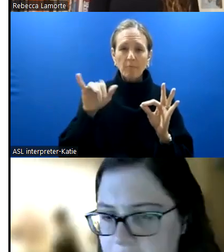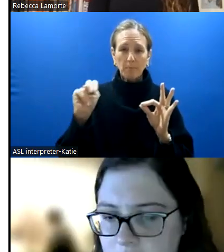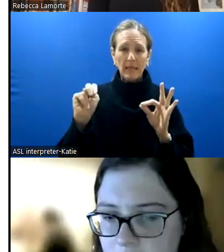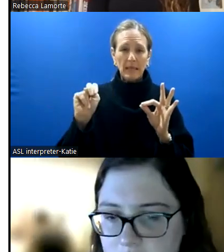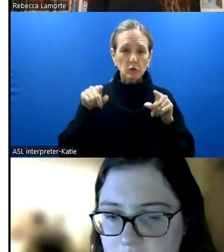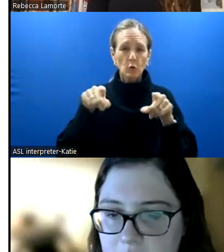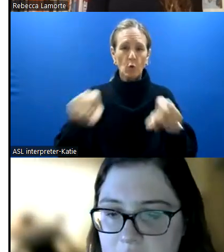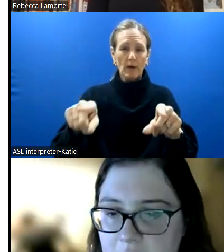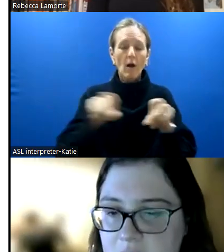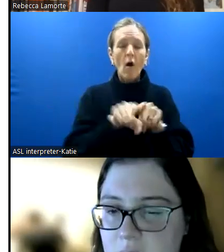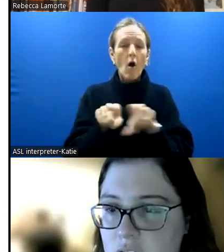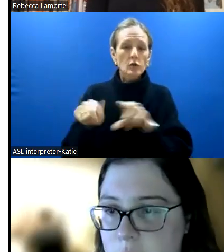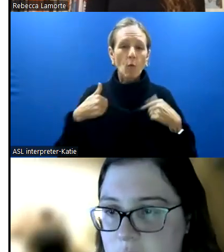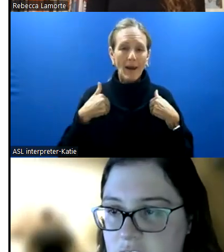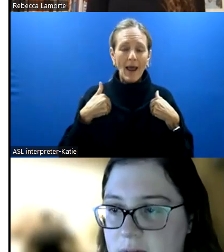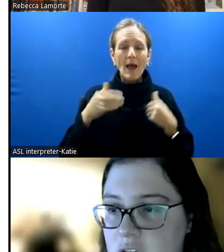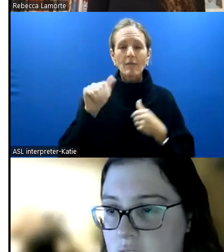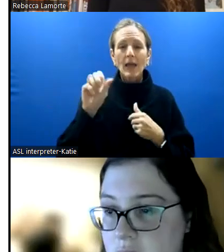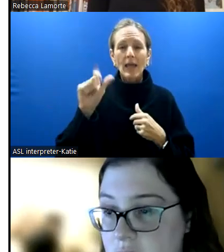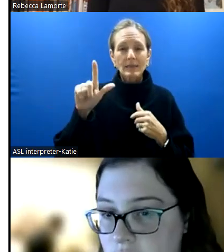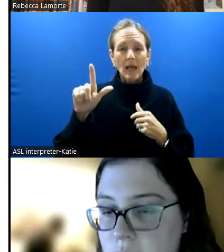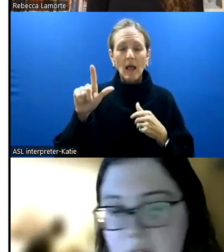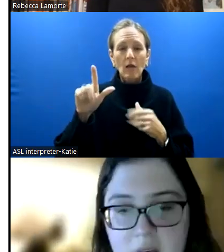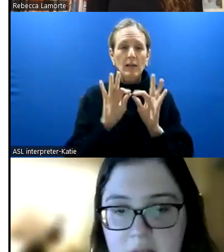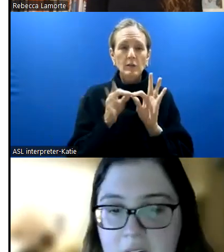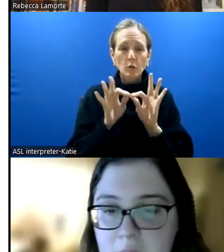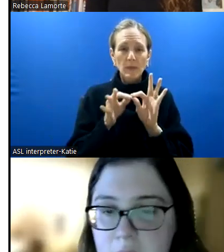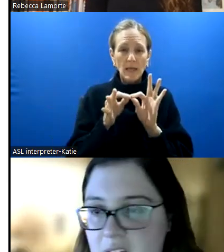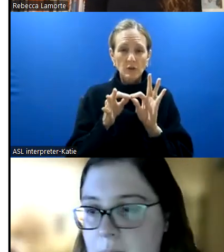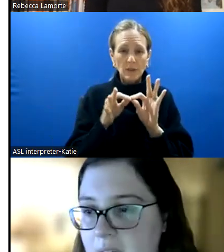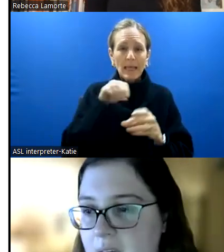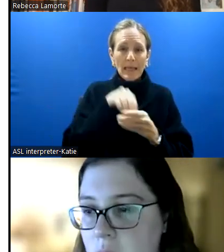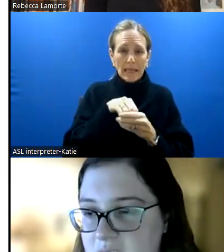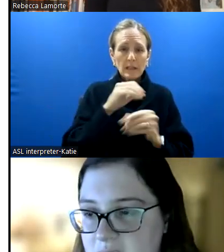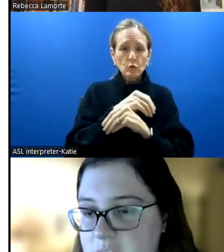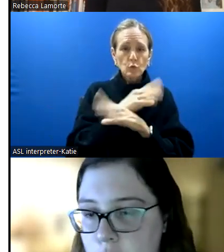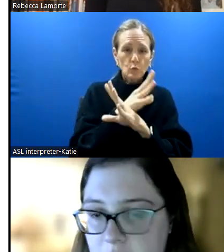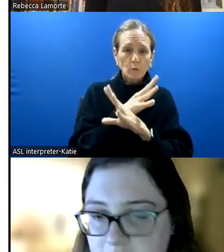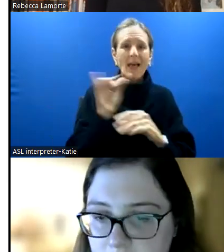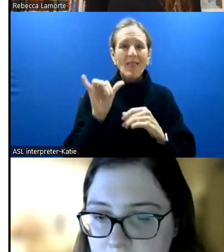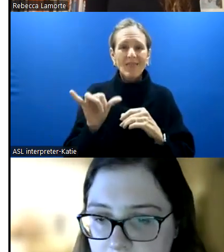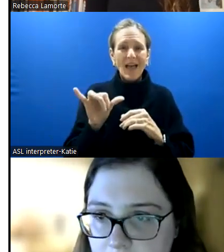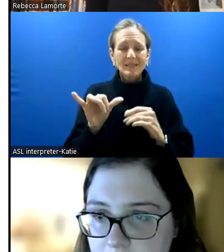But we also have an ASL interpretation feature in Zoom that brings up a re-sizable window.